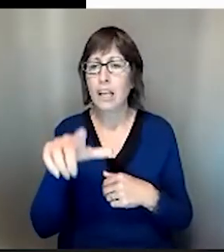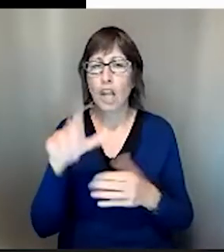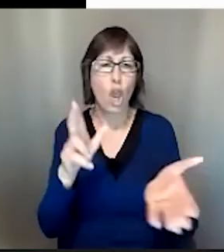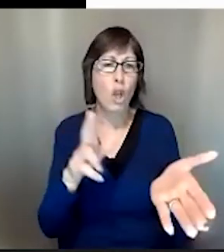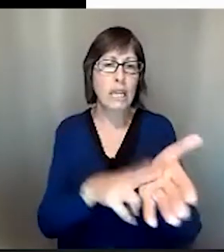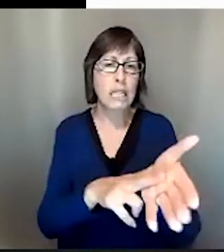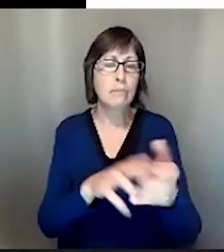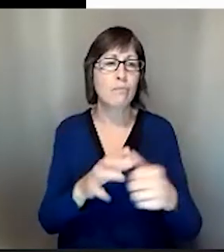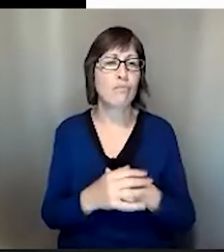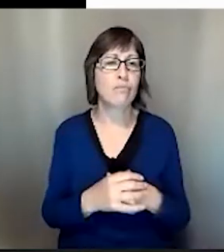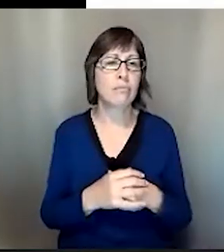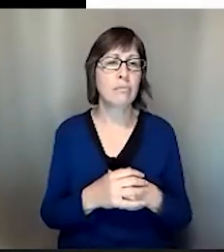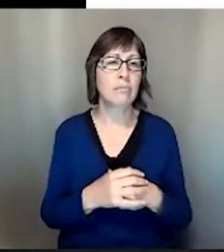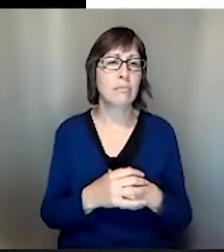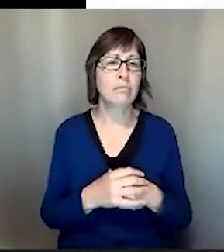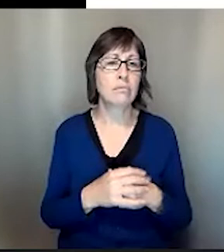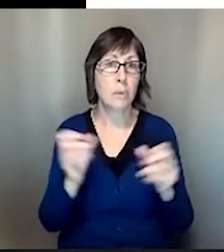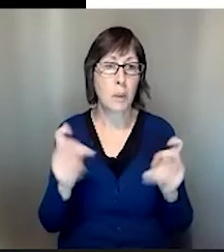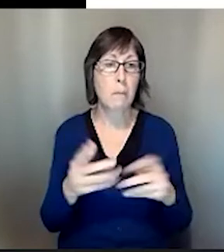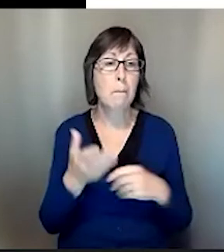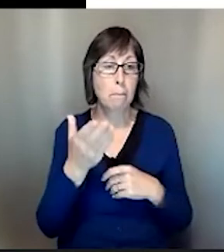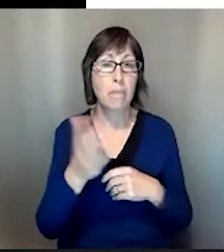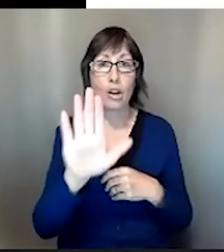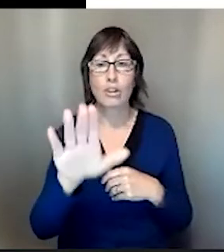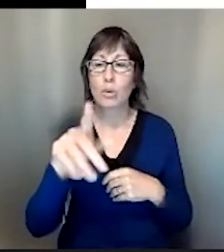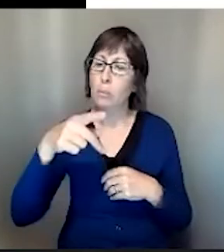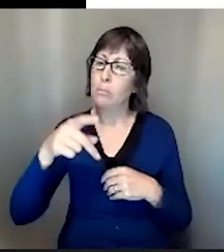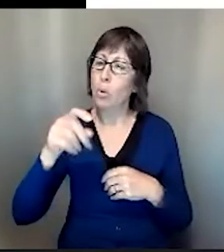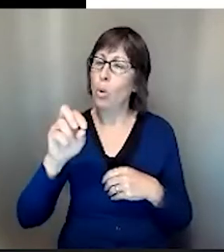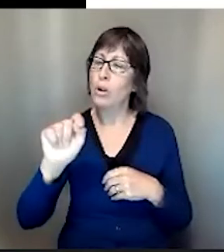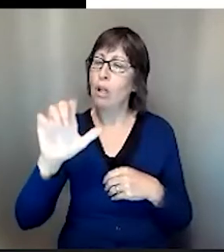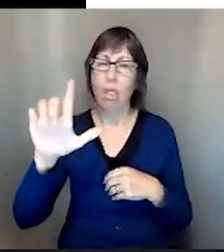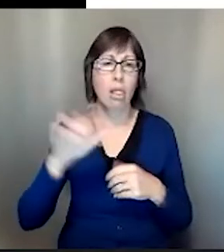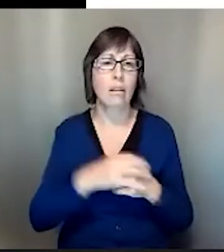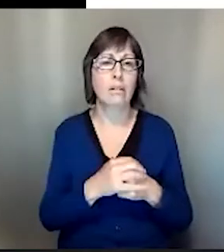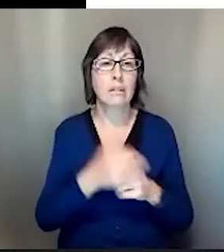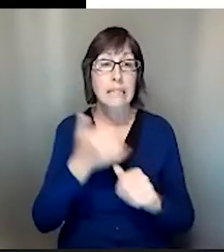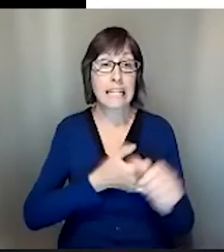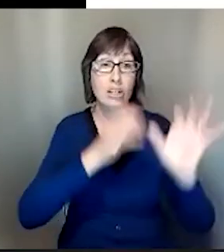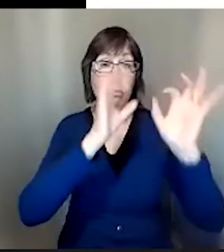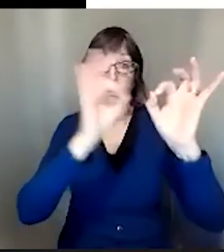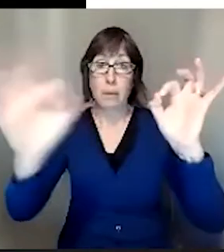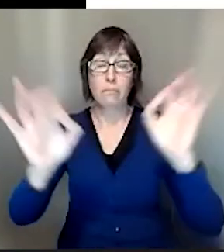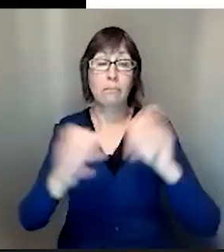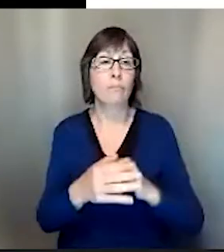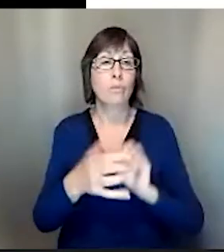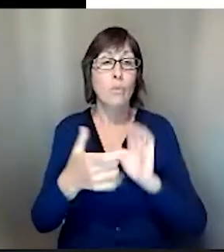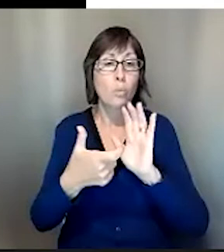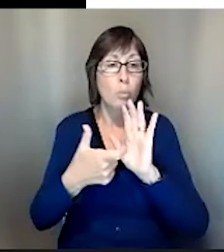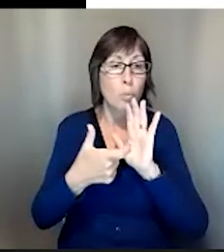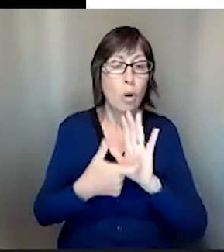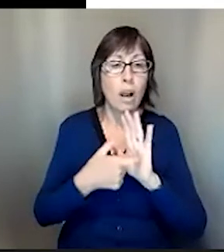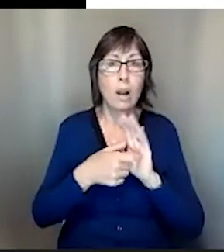So here is your portal. Each of the icons require either an action from you or information